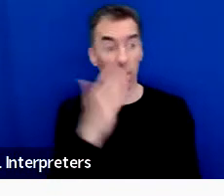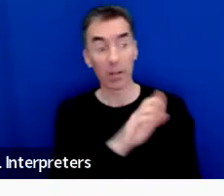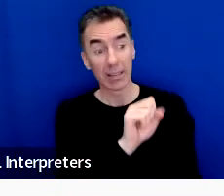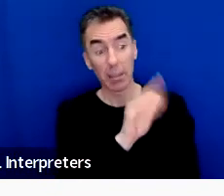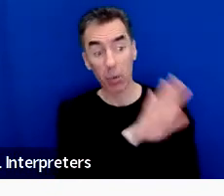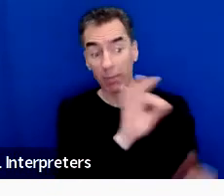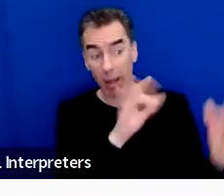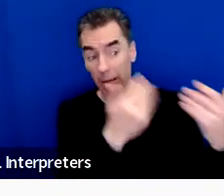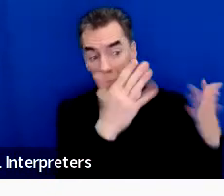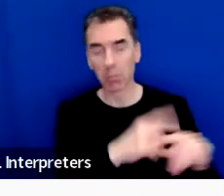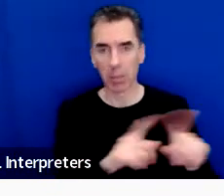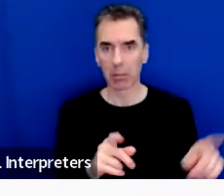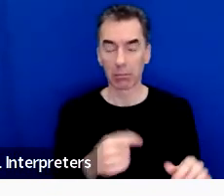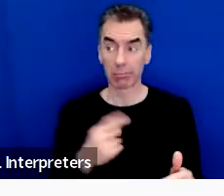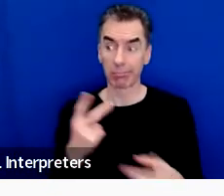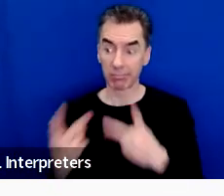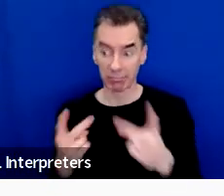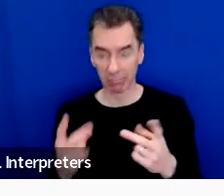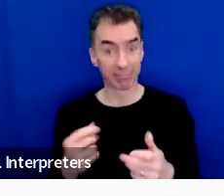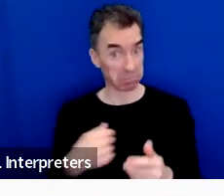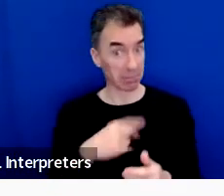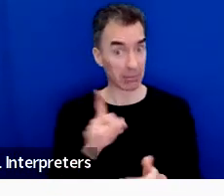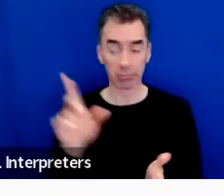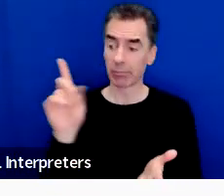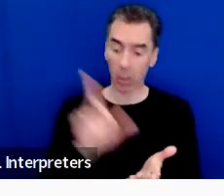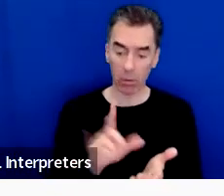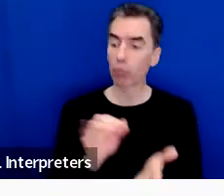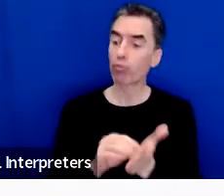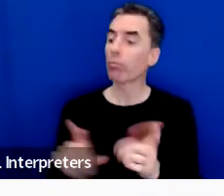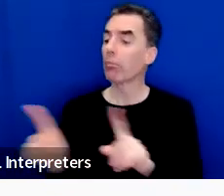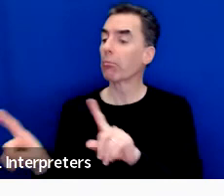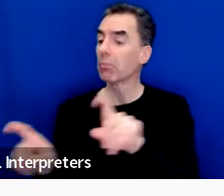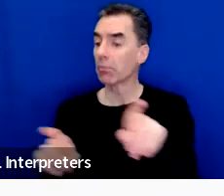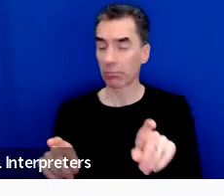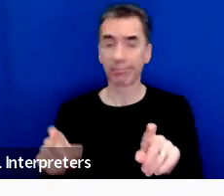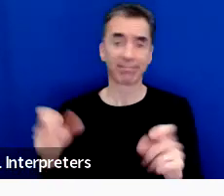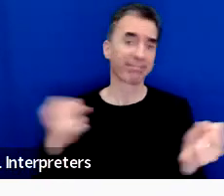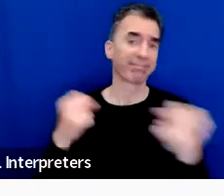but I downloaded it and use it. And I got students, some students about it, and they they think the app is really useful